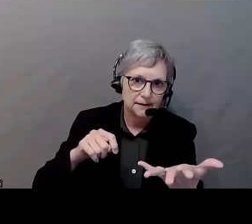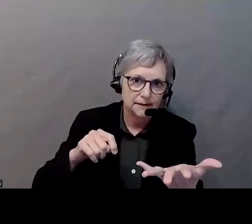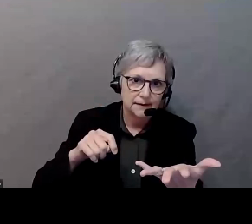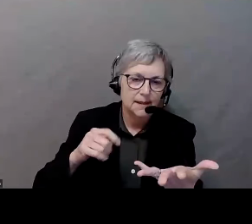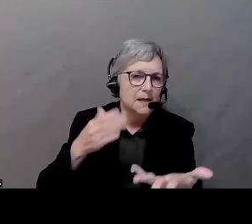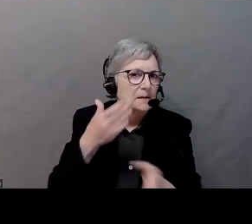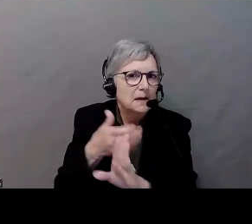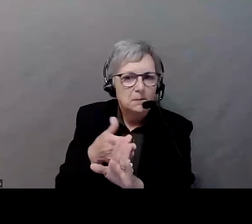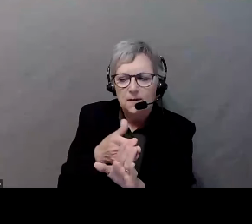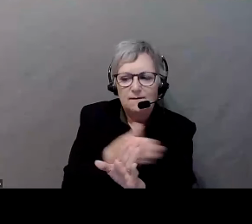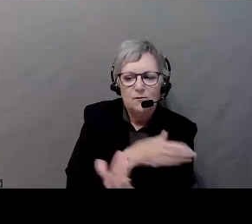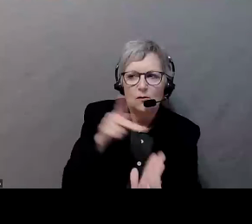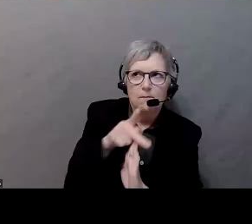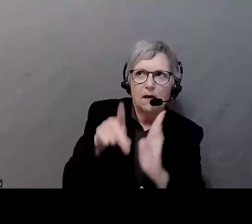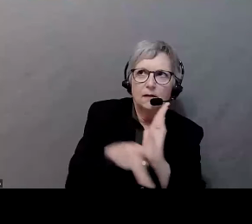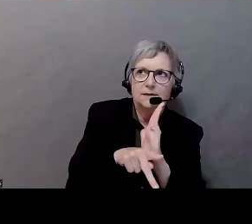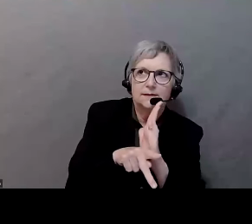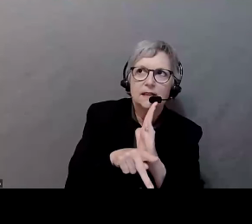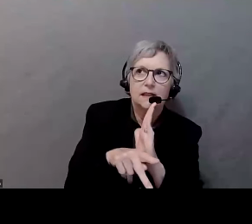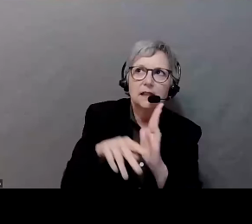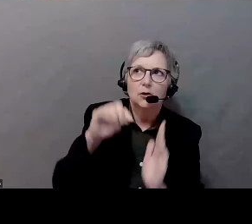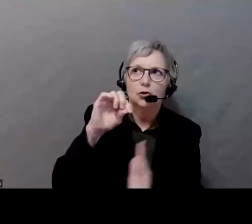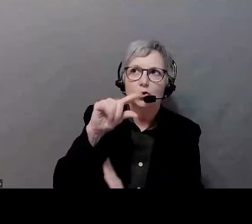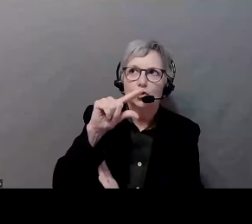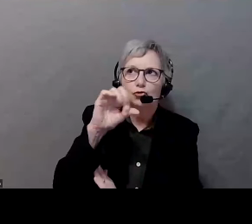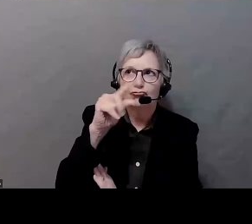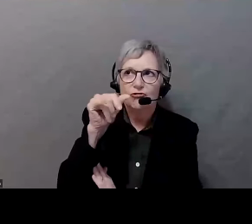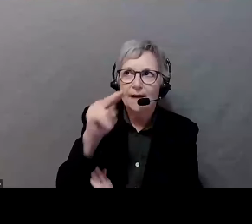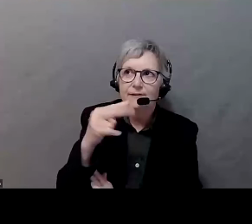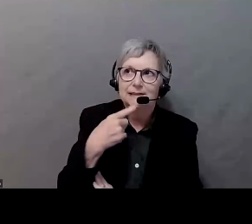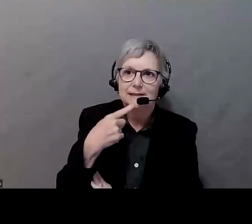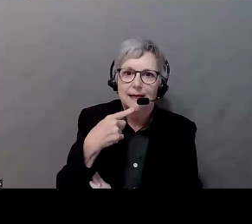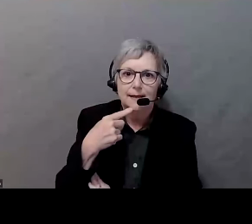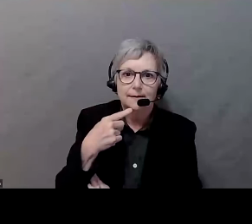GRAFTON SAID I SHOULD. IF YOU PULLED ME BY MY HAIR TO THE GROUND